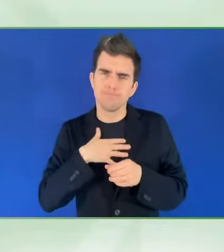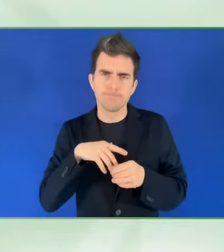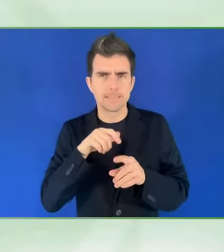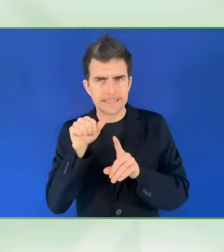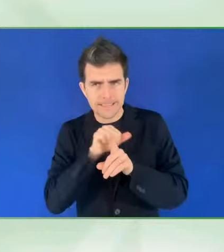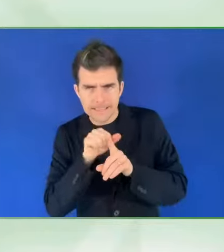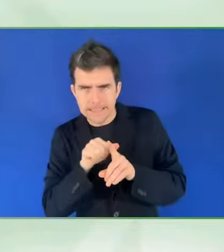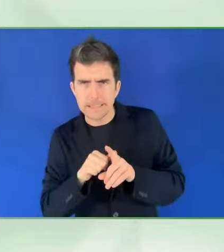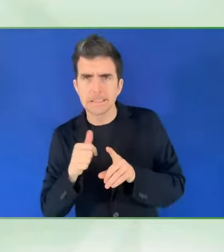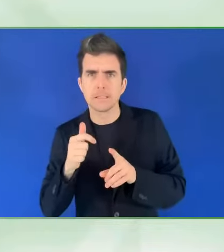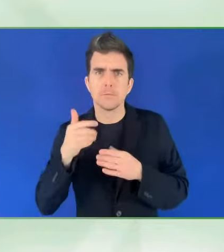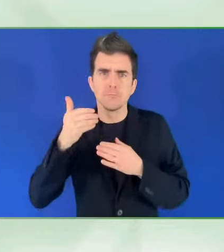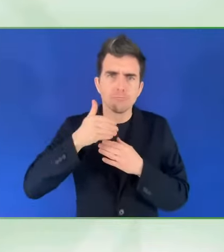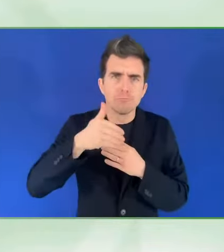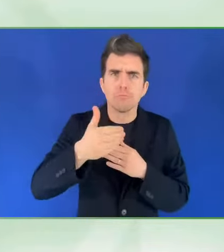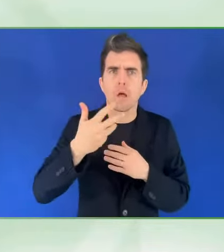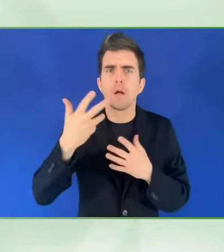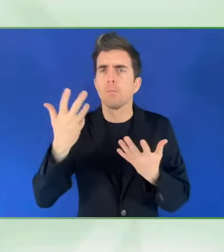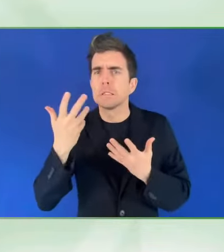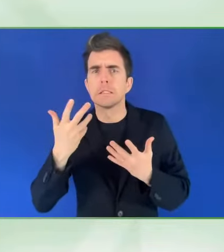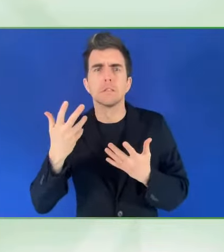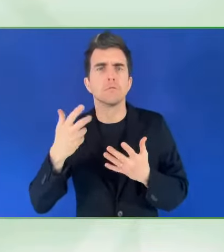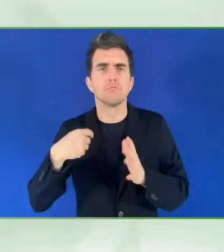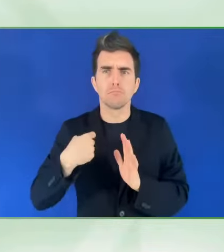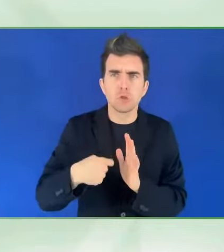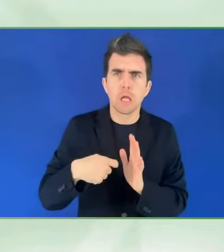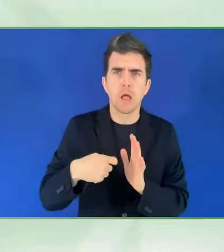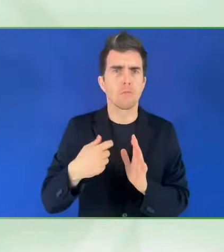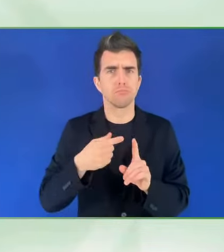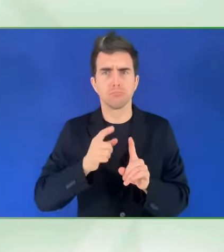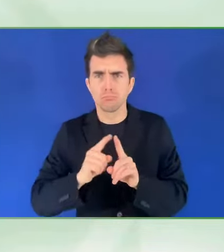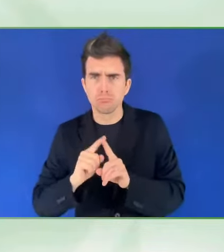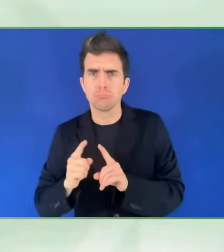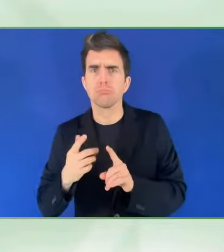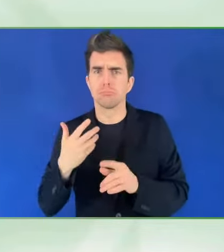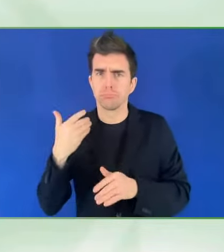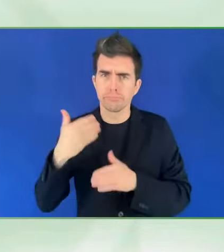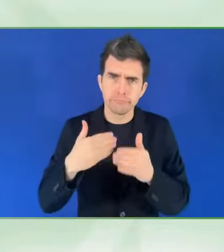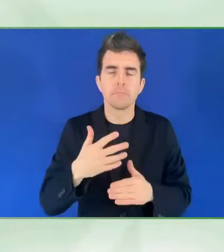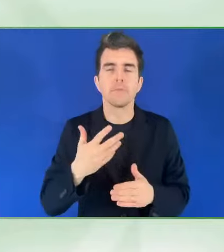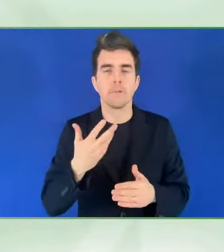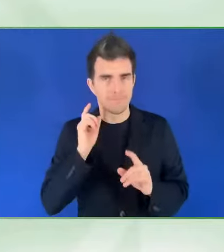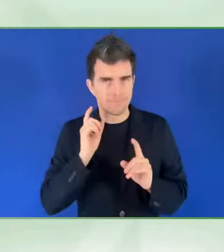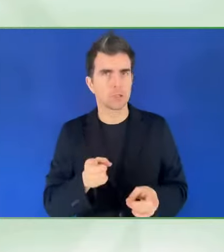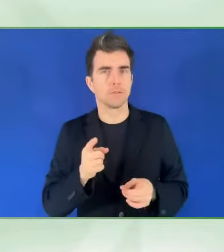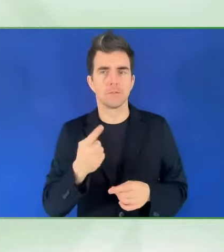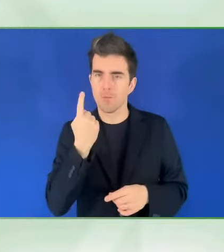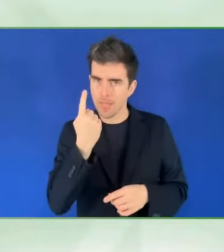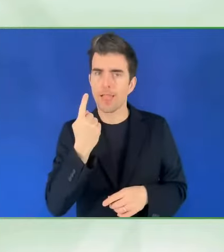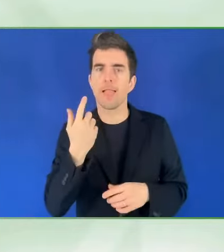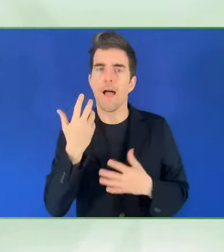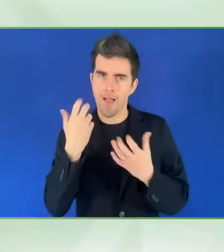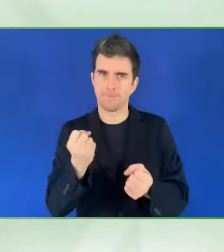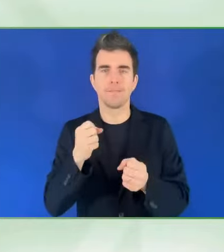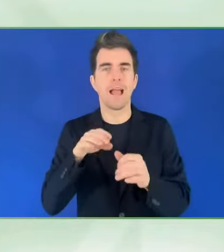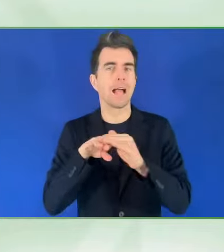we were awarded by this event, with our accessible theatre. Which give rise to accessible theatre in Brazil. We follow-up the principle, which is during the communication process, that most forms of communication have been. Which means not offering communication accessibility is also a form of sociological and political control. When they don't offer a broad and diverse range of communication accessibility, they become ableist.